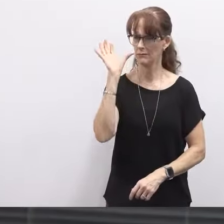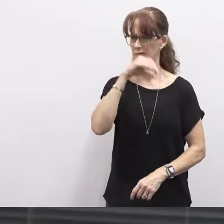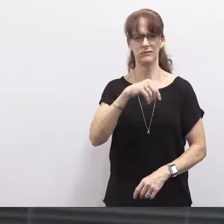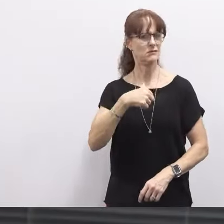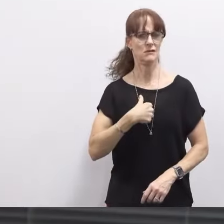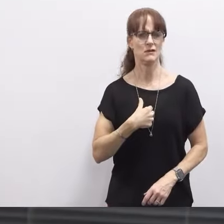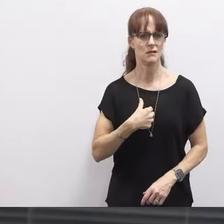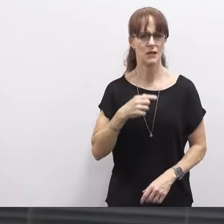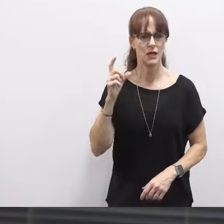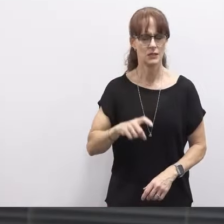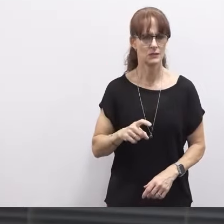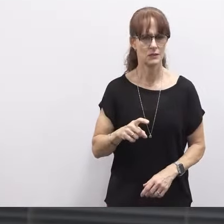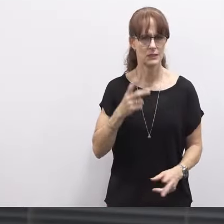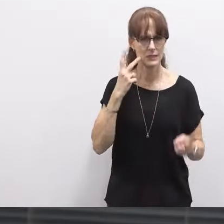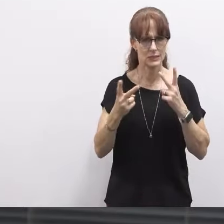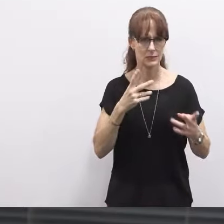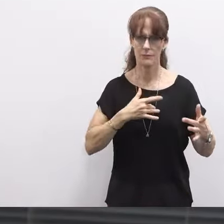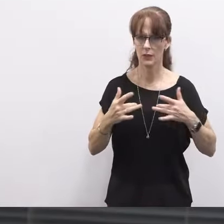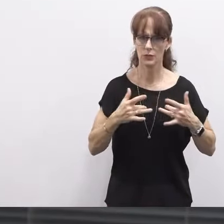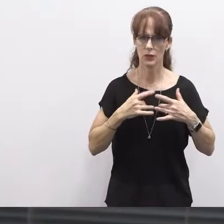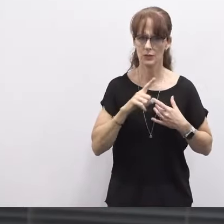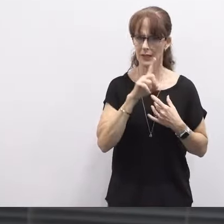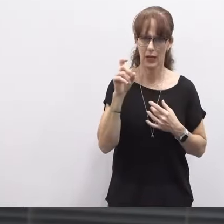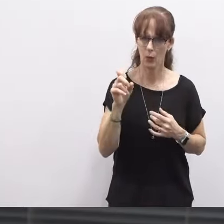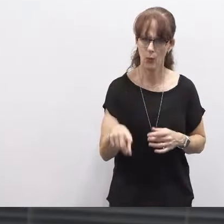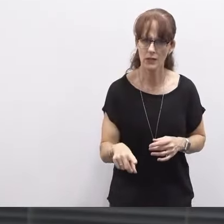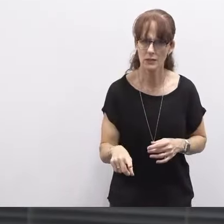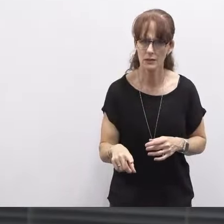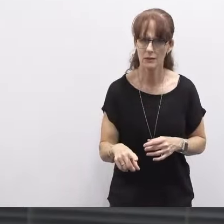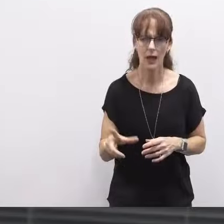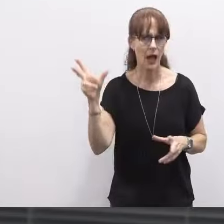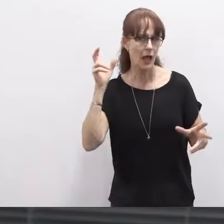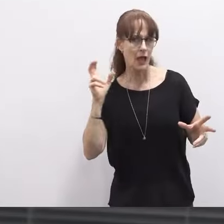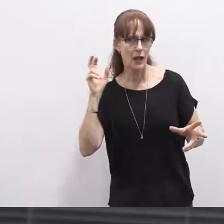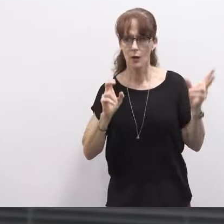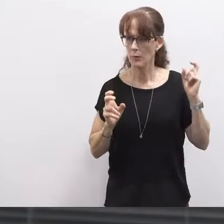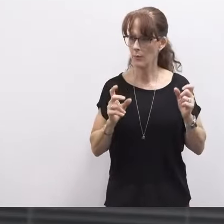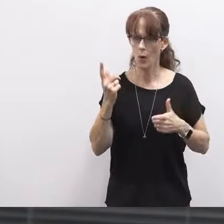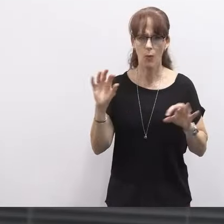This should raise some serious concerns and some questions. I keep hearing people say, what's the big deal?